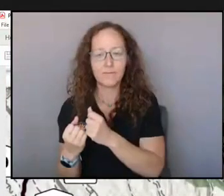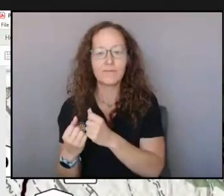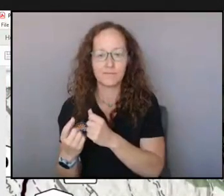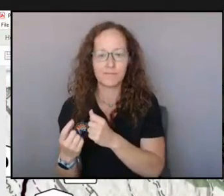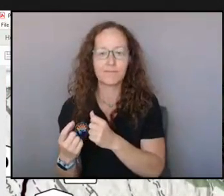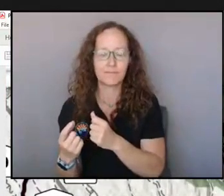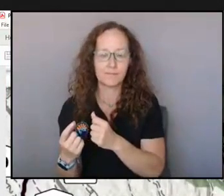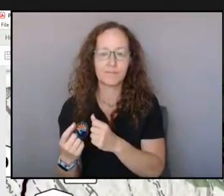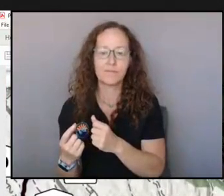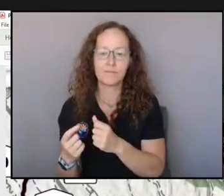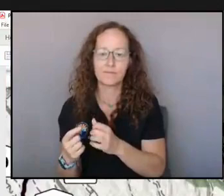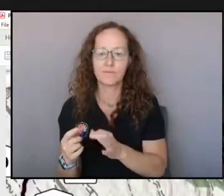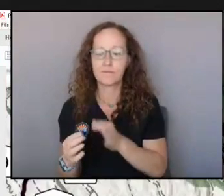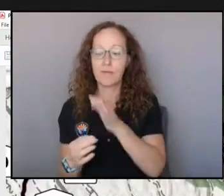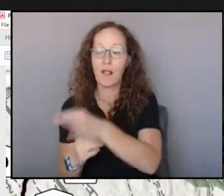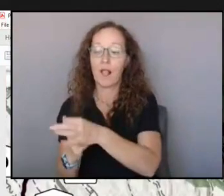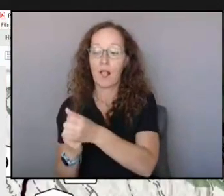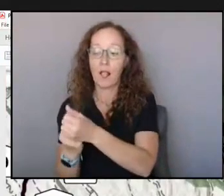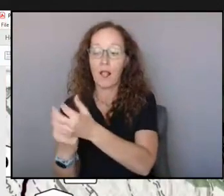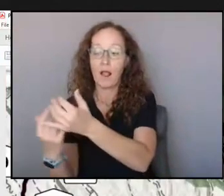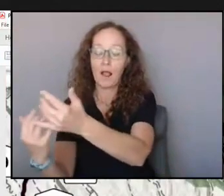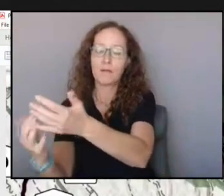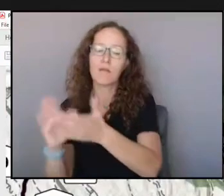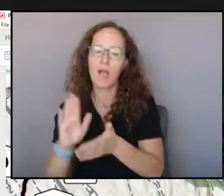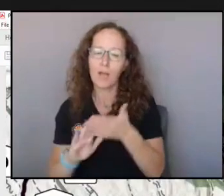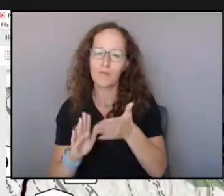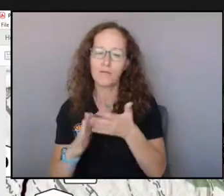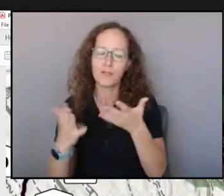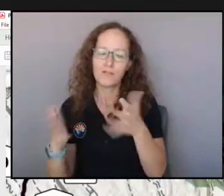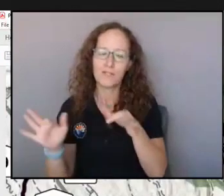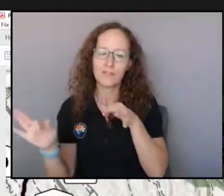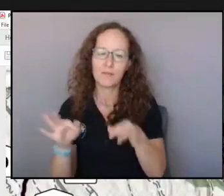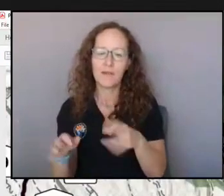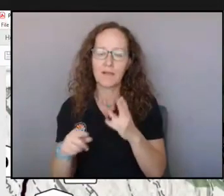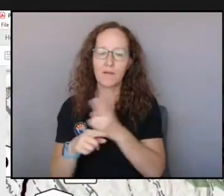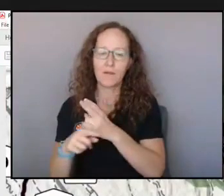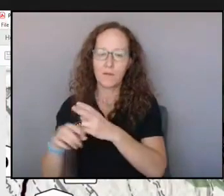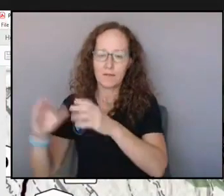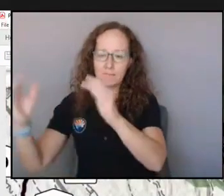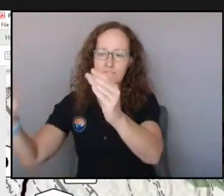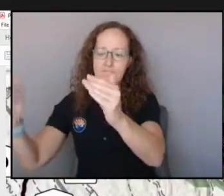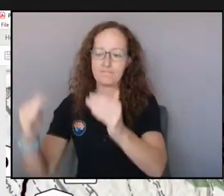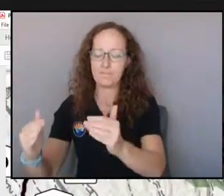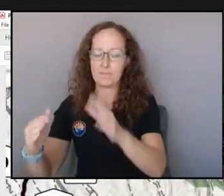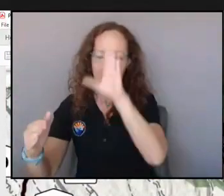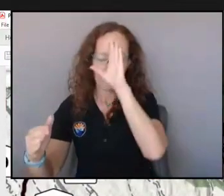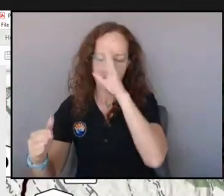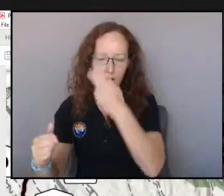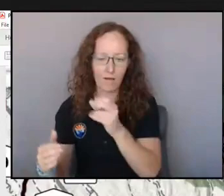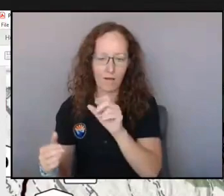WORKING THIS LINE WITH HOTSHOTS BY ANGOSTURA. NOT ANTICIPATING ANY PROBLEMS FOR THOSE FOLKS.